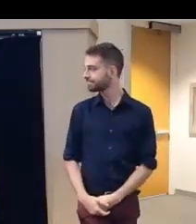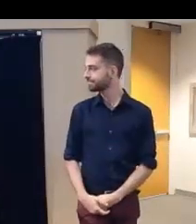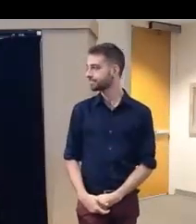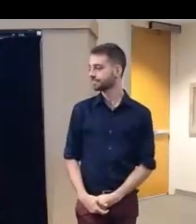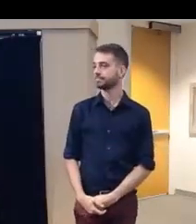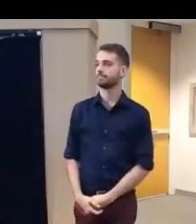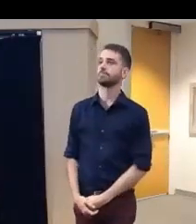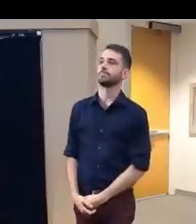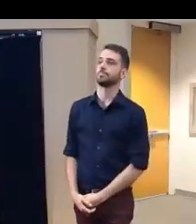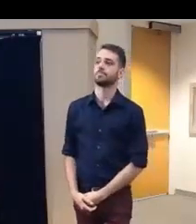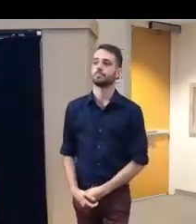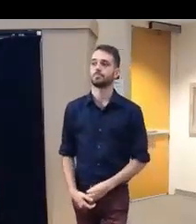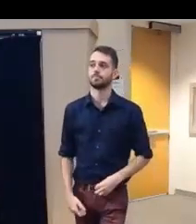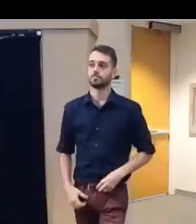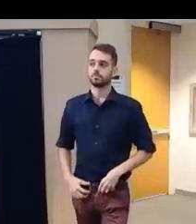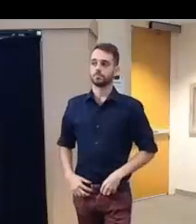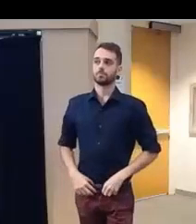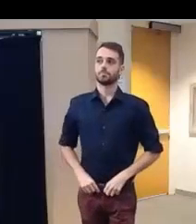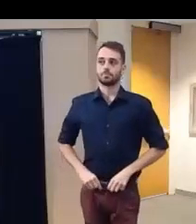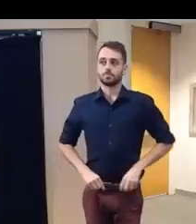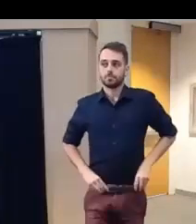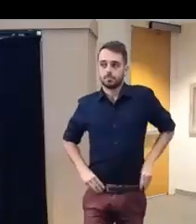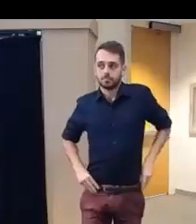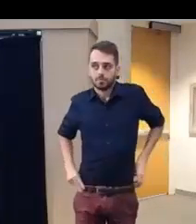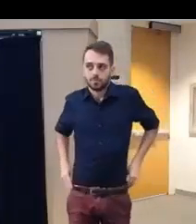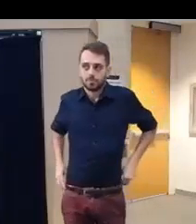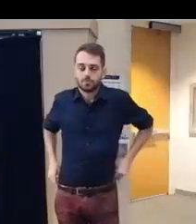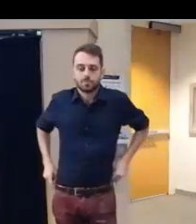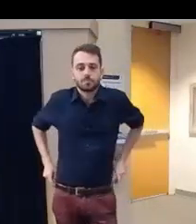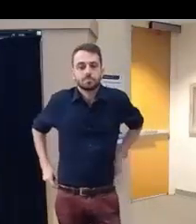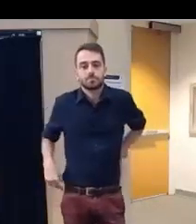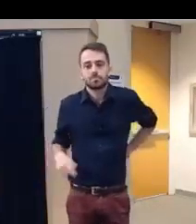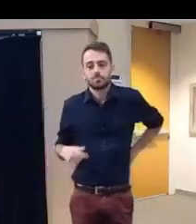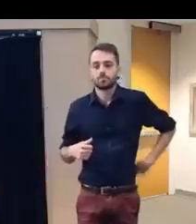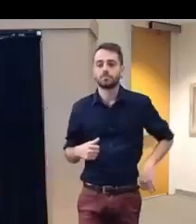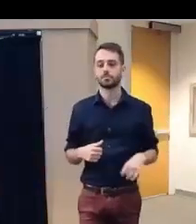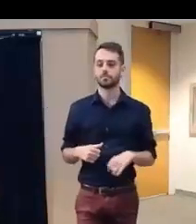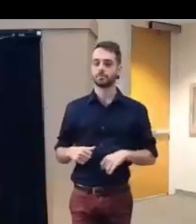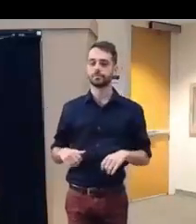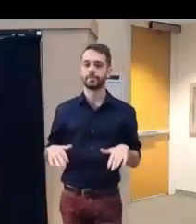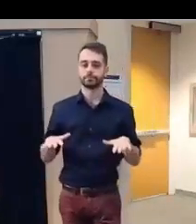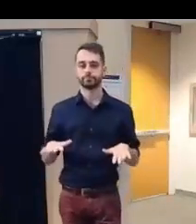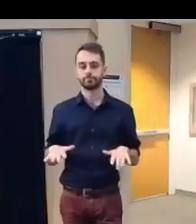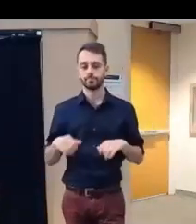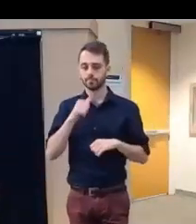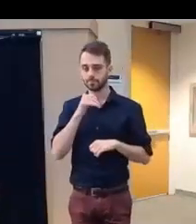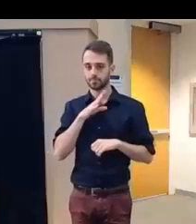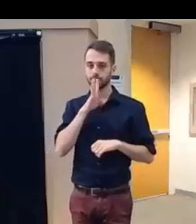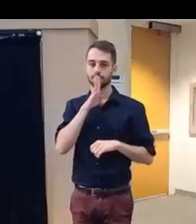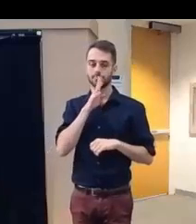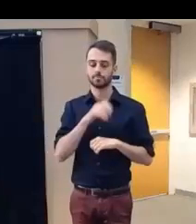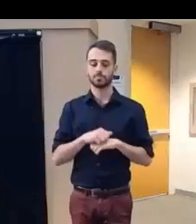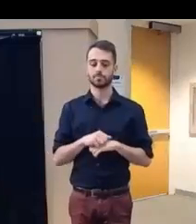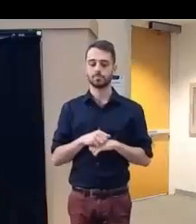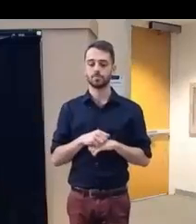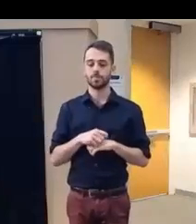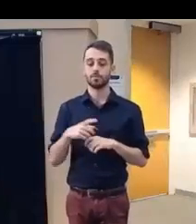thank you so much I just want to say a few things by way of winding down the first is I know that